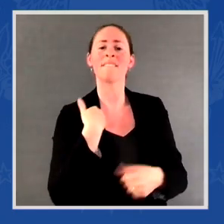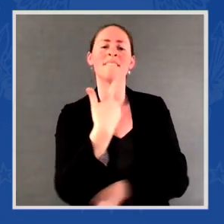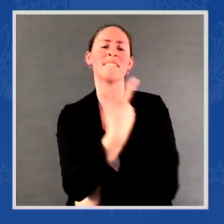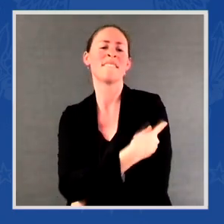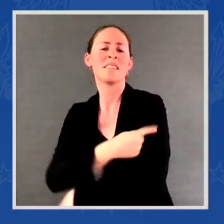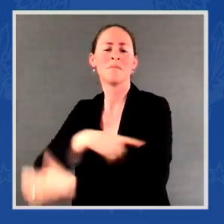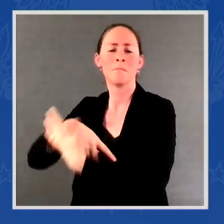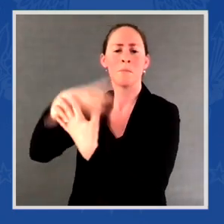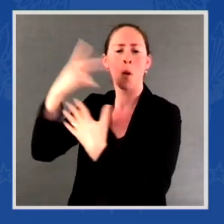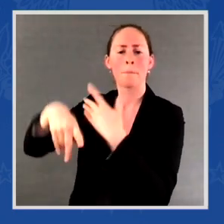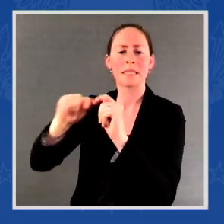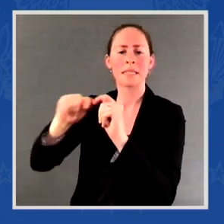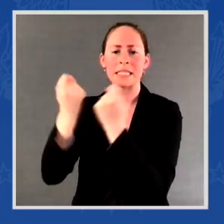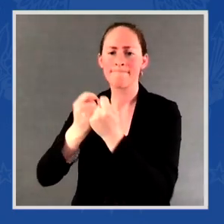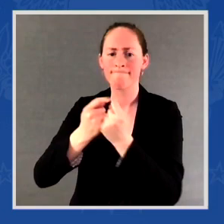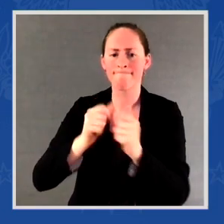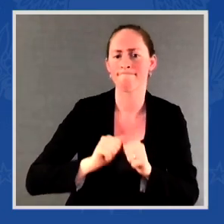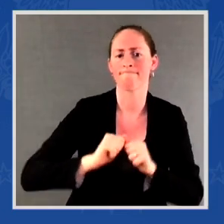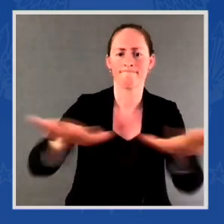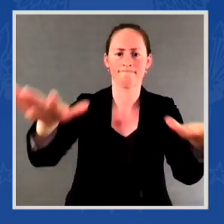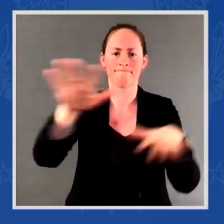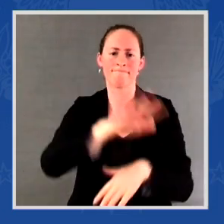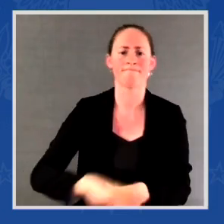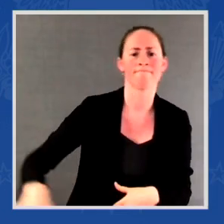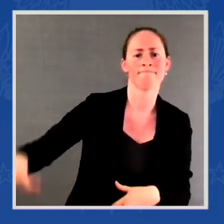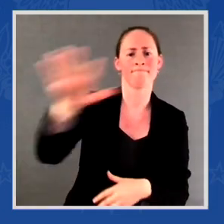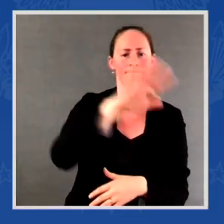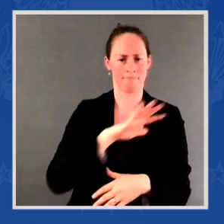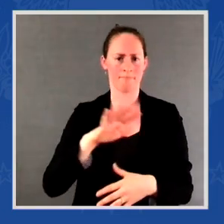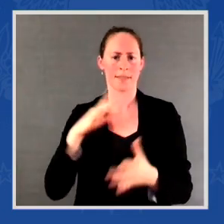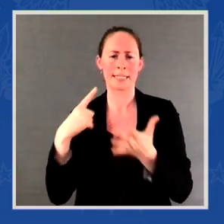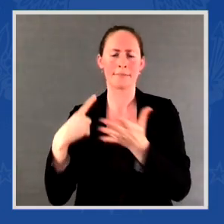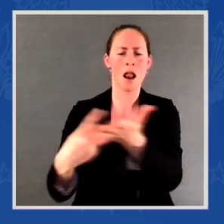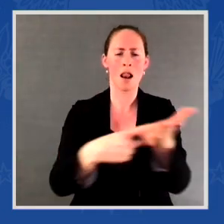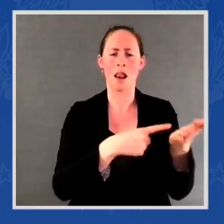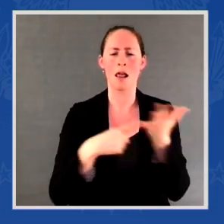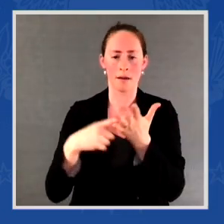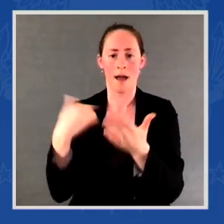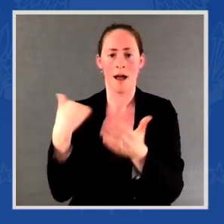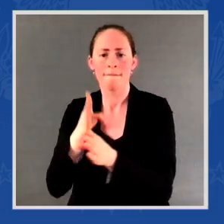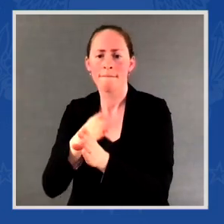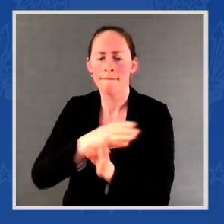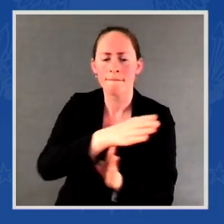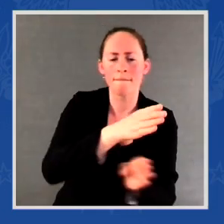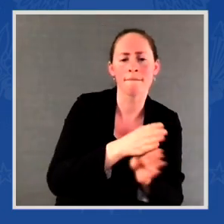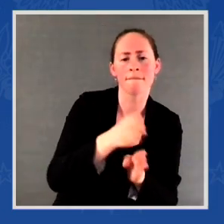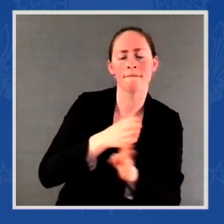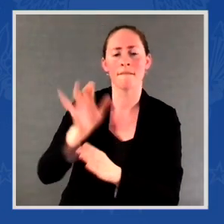And what they did was we had one doc who does nothing but deal with equity -- access for people.